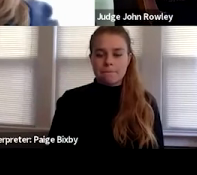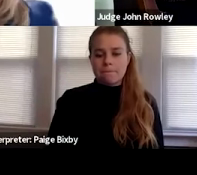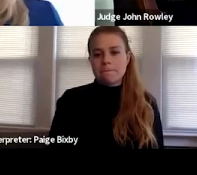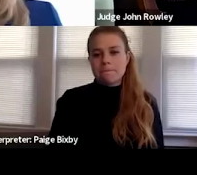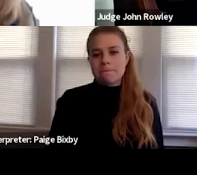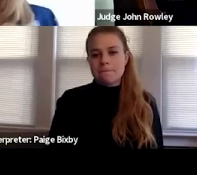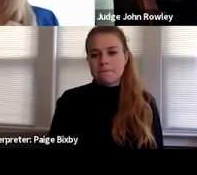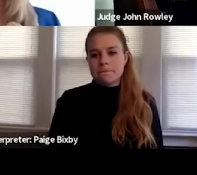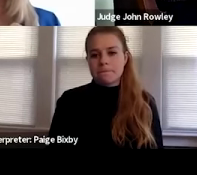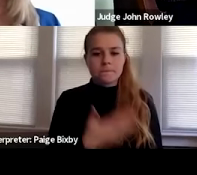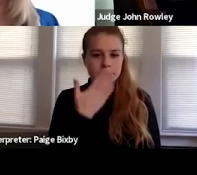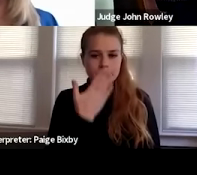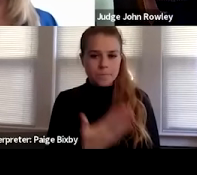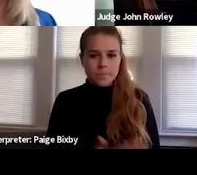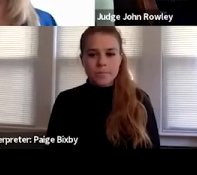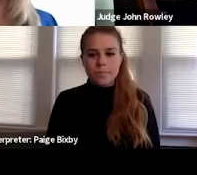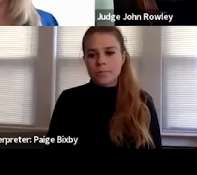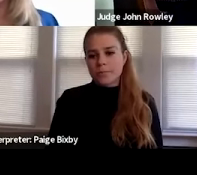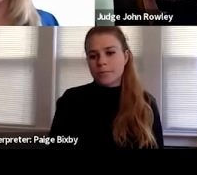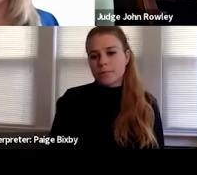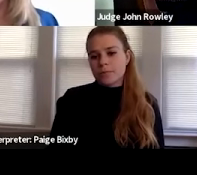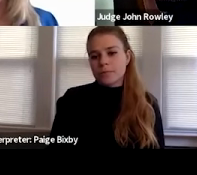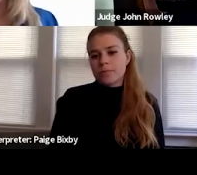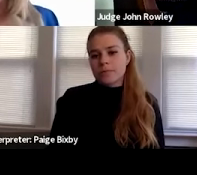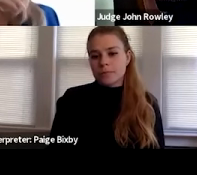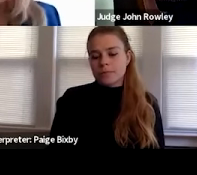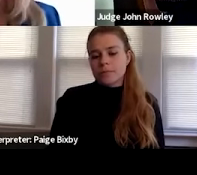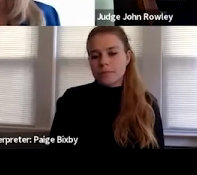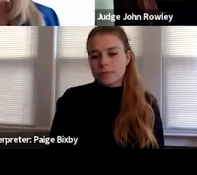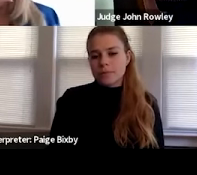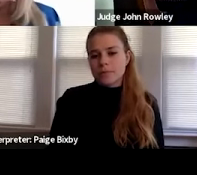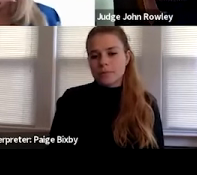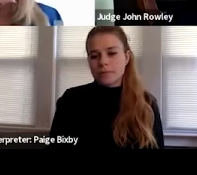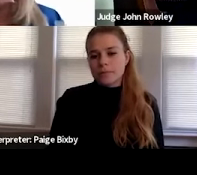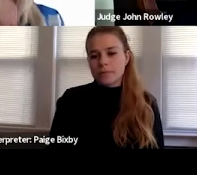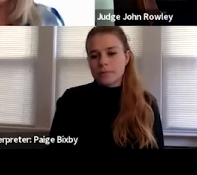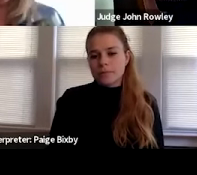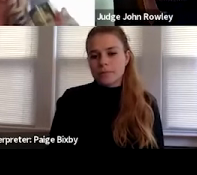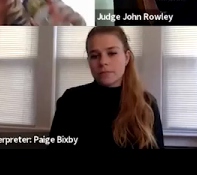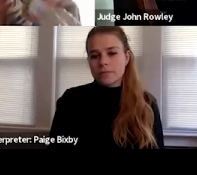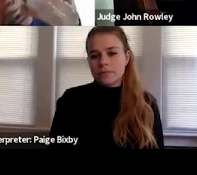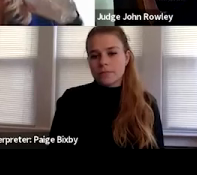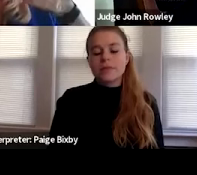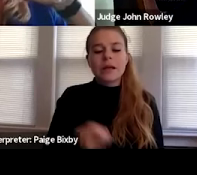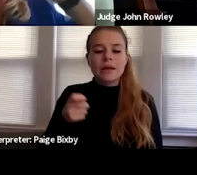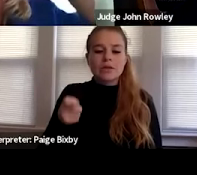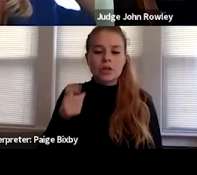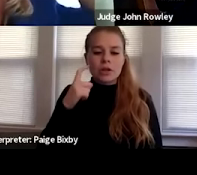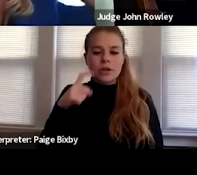Thank you, and the Judge, he dropped some comments in the Q&A,